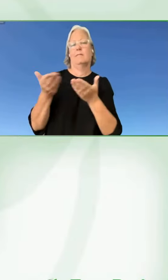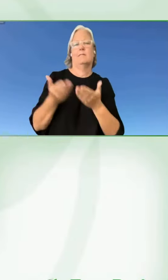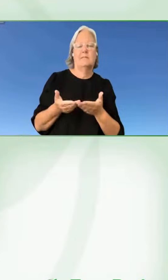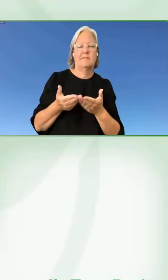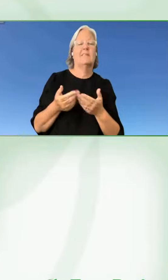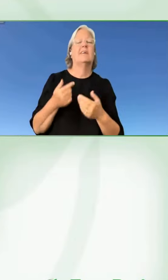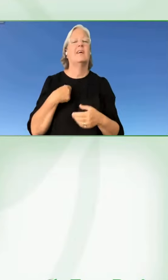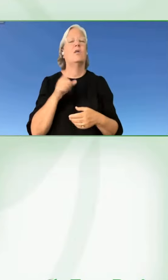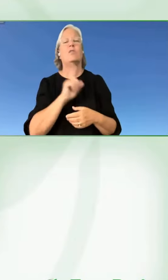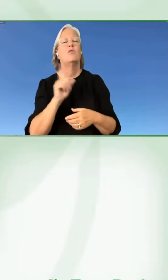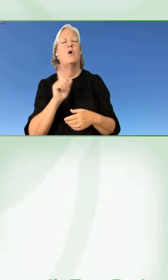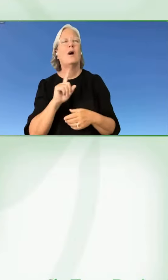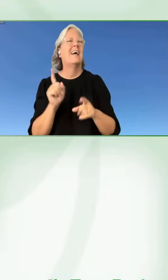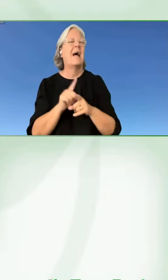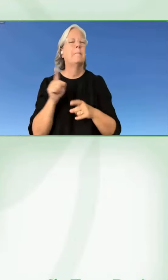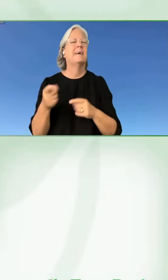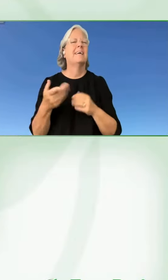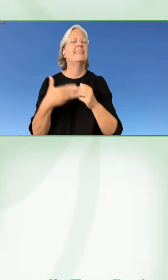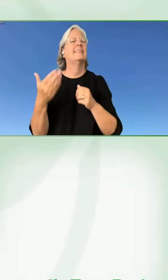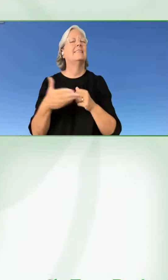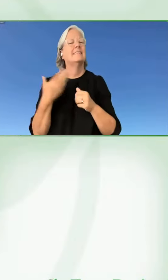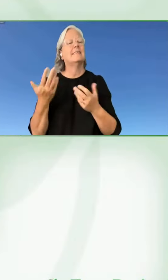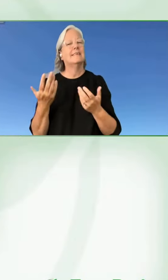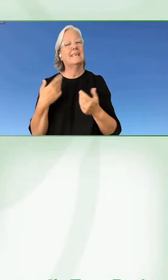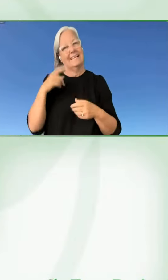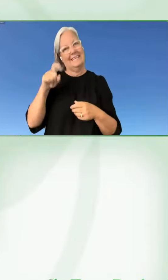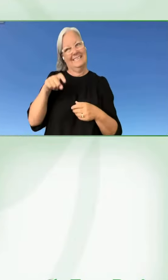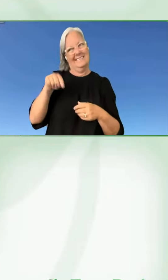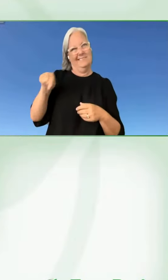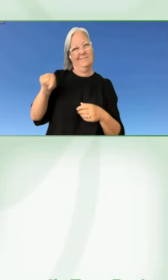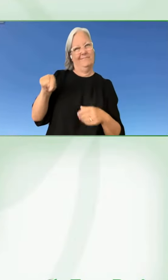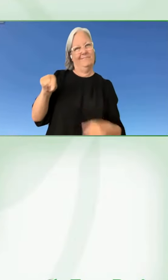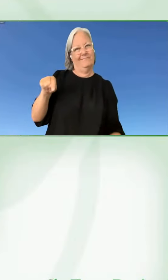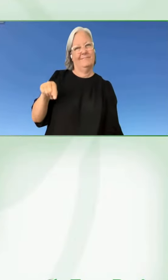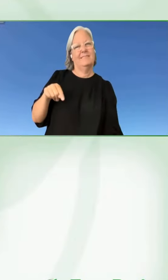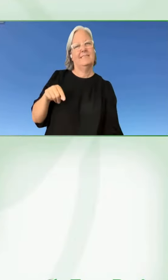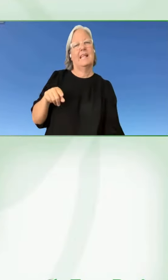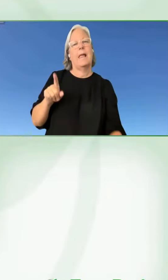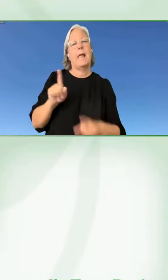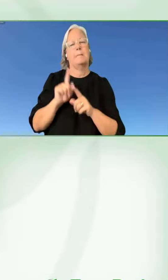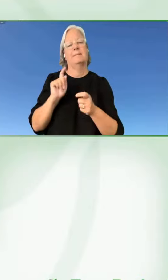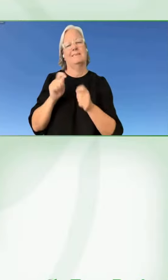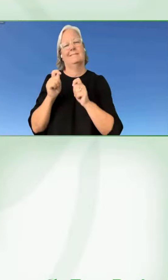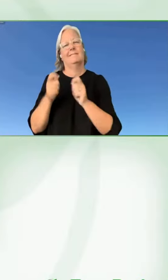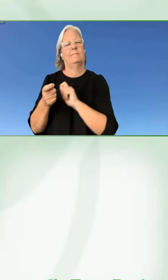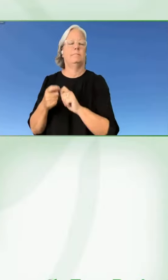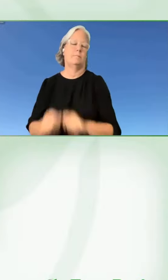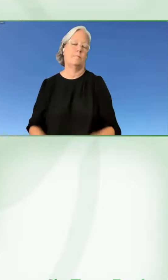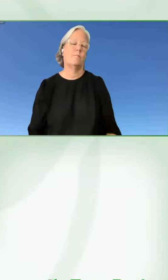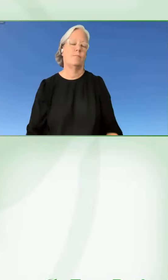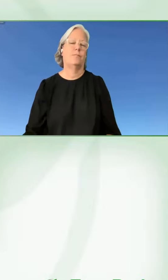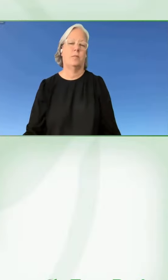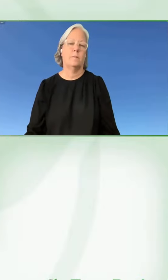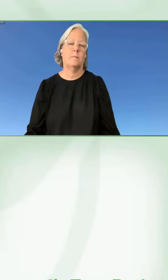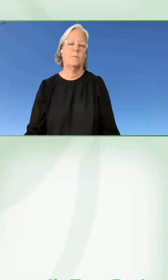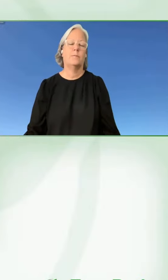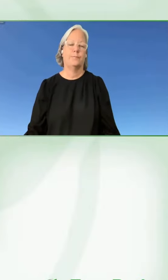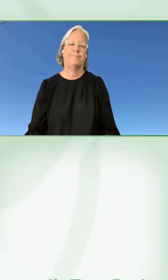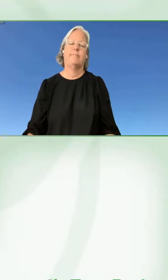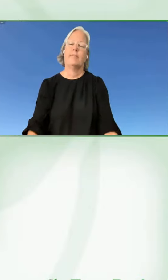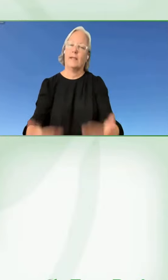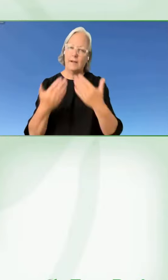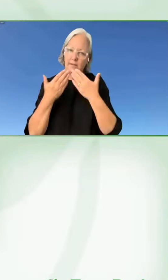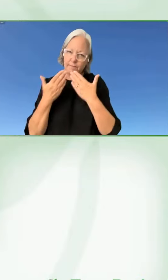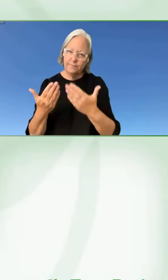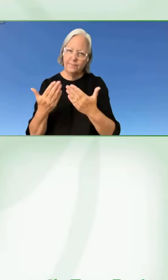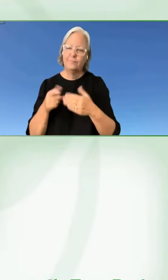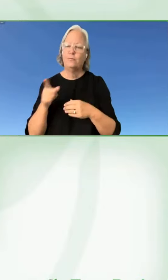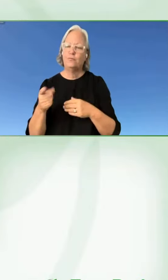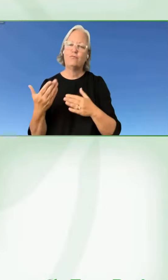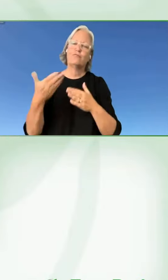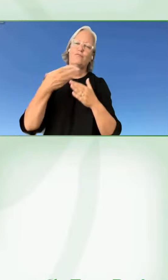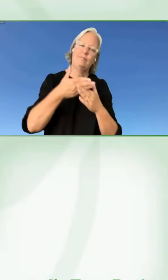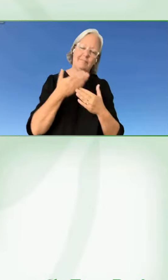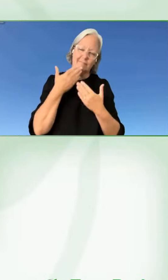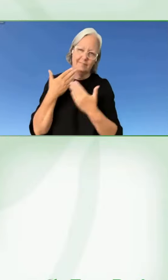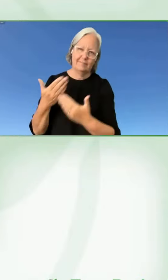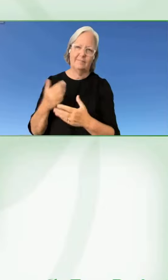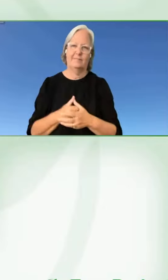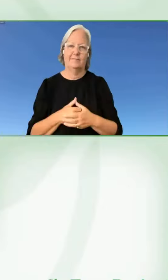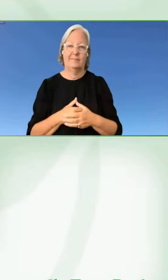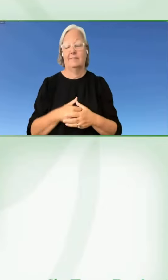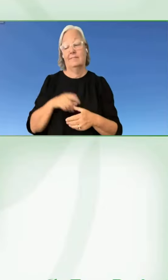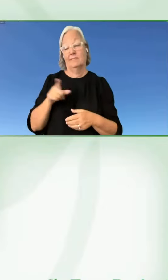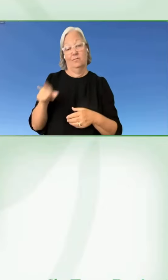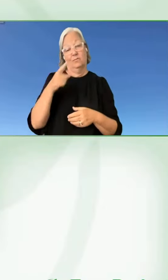Manual editing takes eight to 15 minutes whereas it takes two to 10 minutes with Invicta.